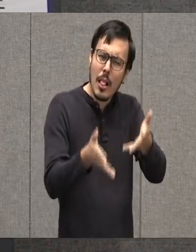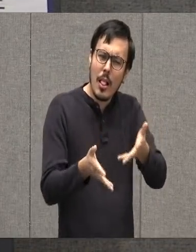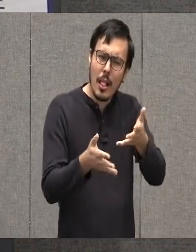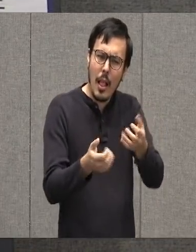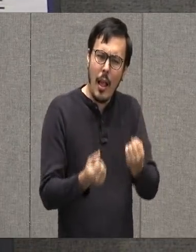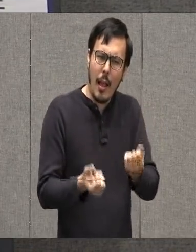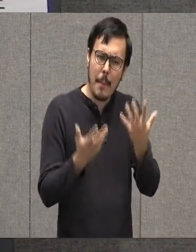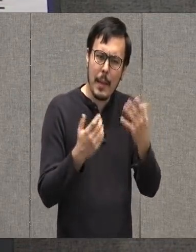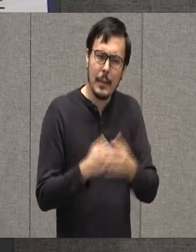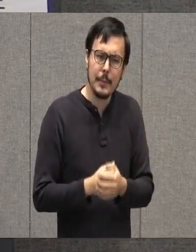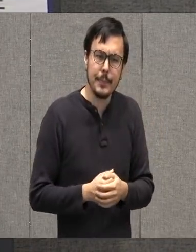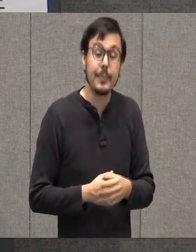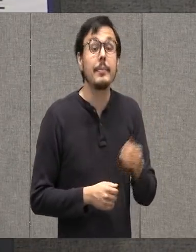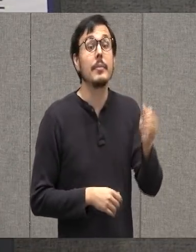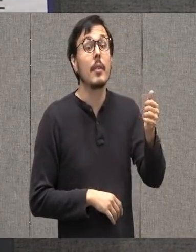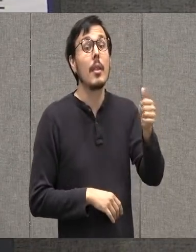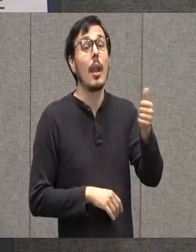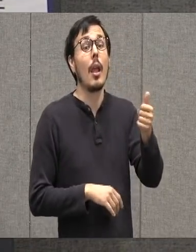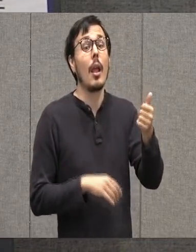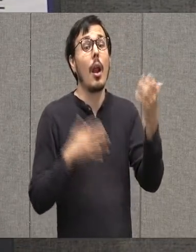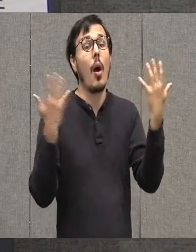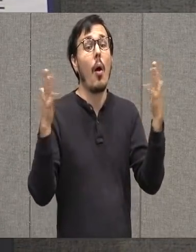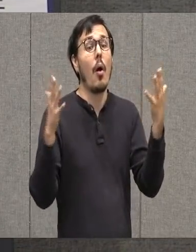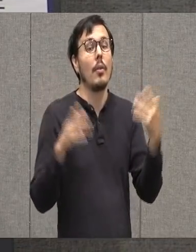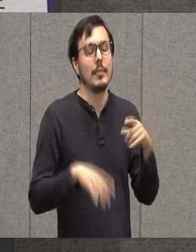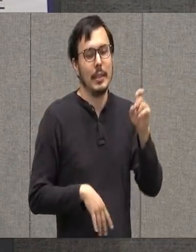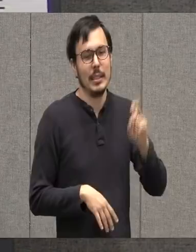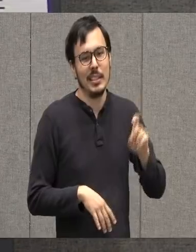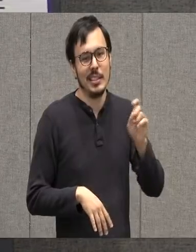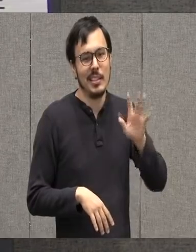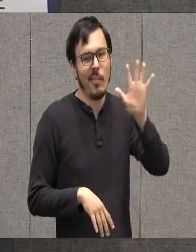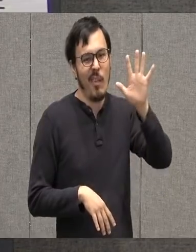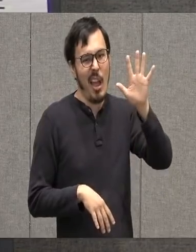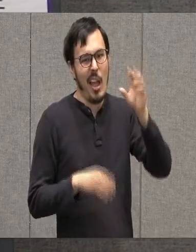I got to 10, I need five more. Ready?